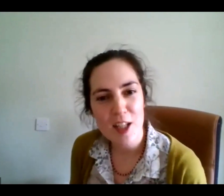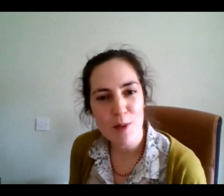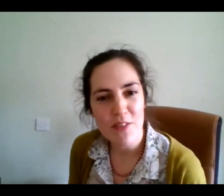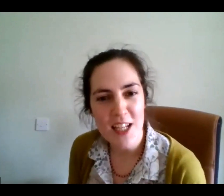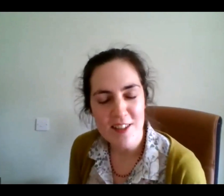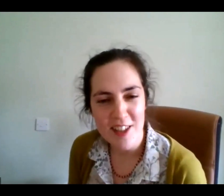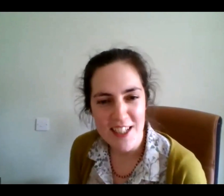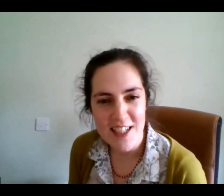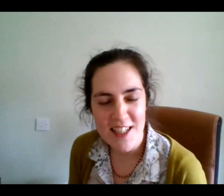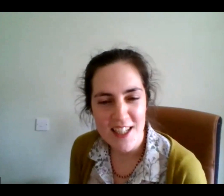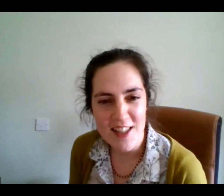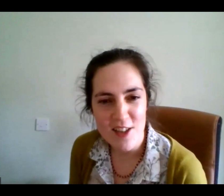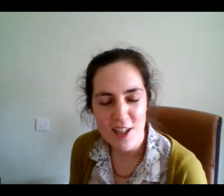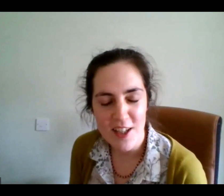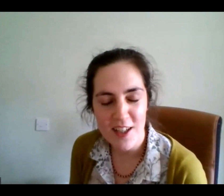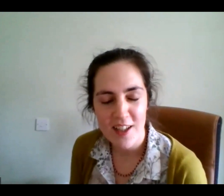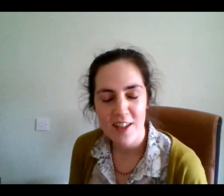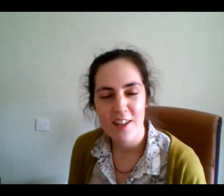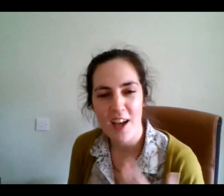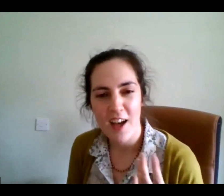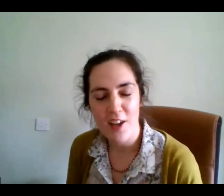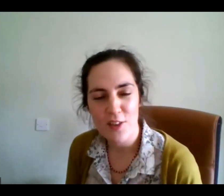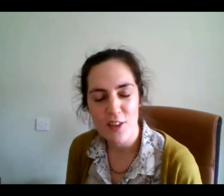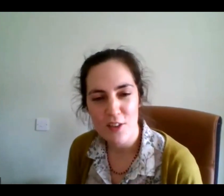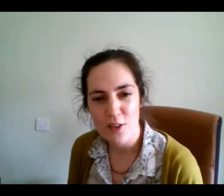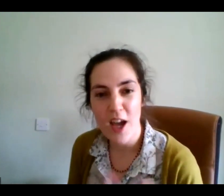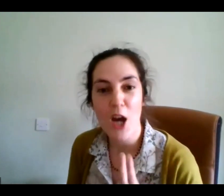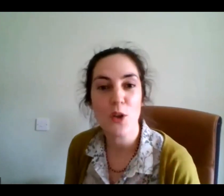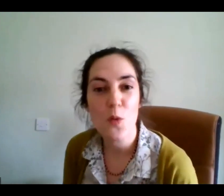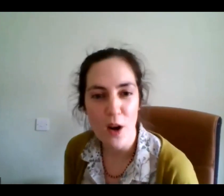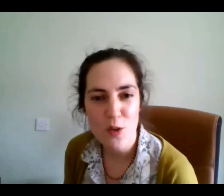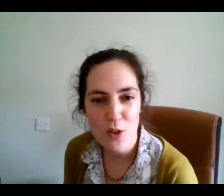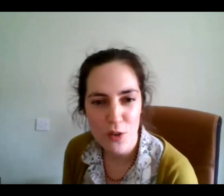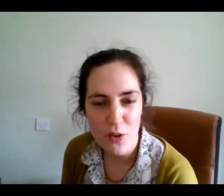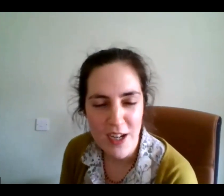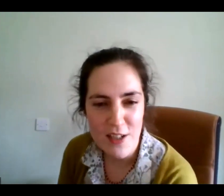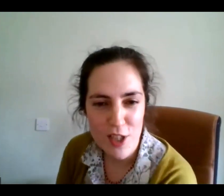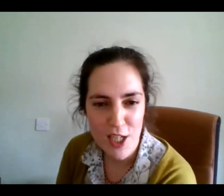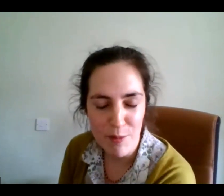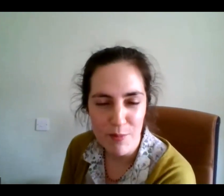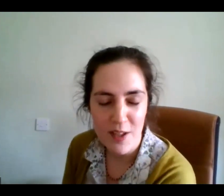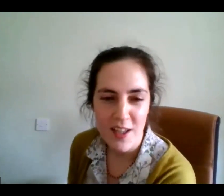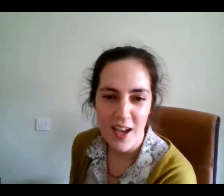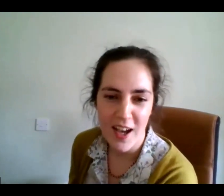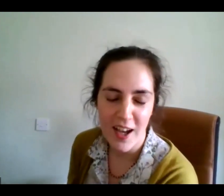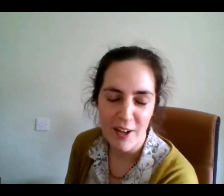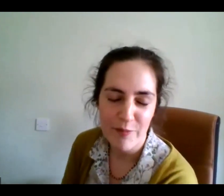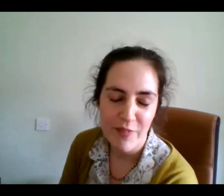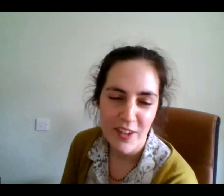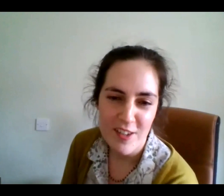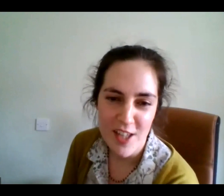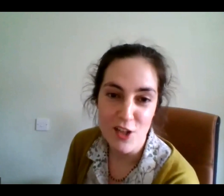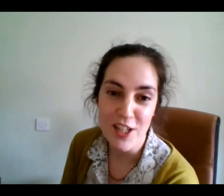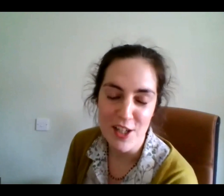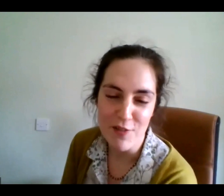us a little bit of an insight into how you worked with your creative team, staging